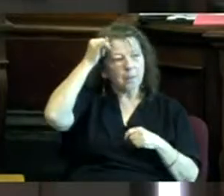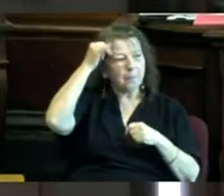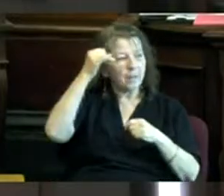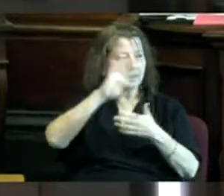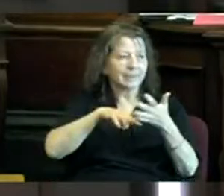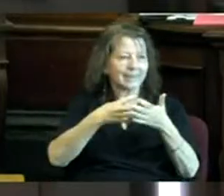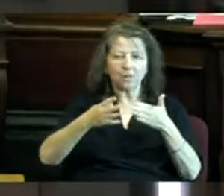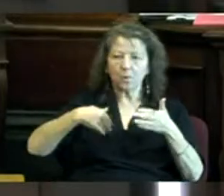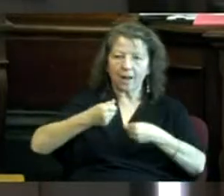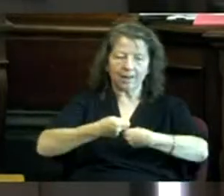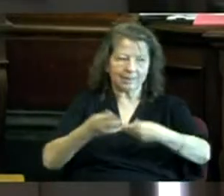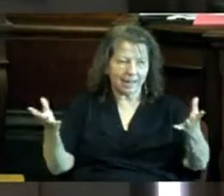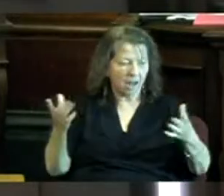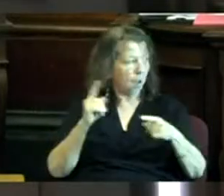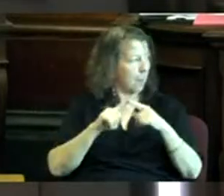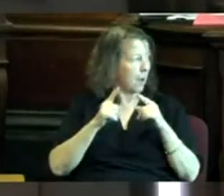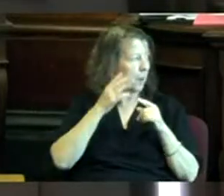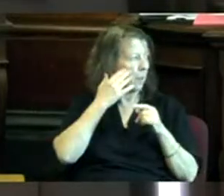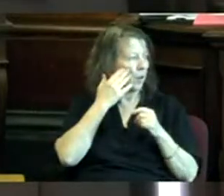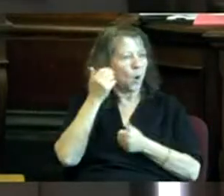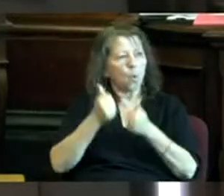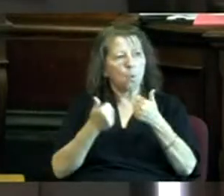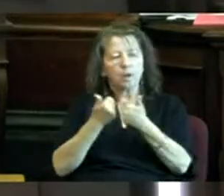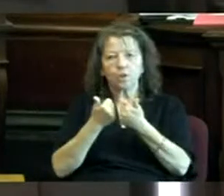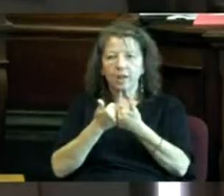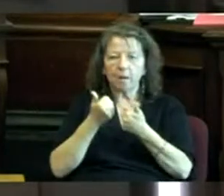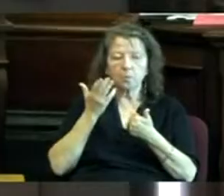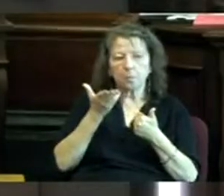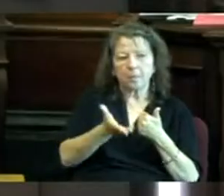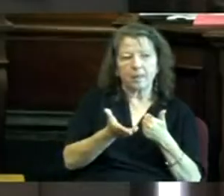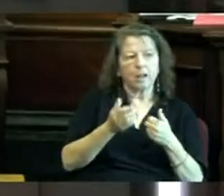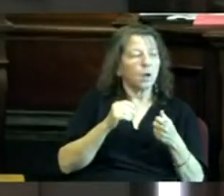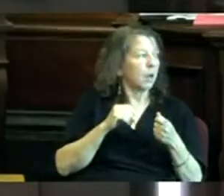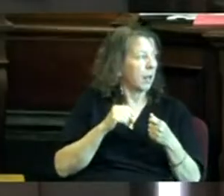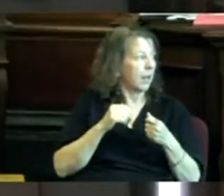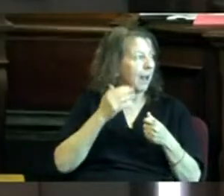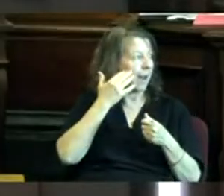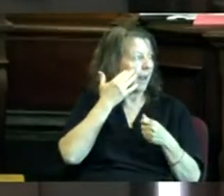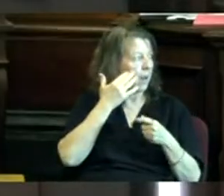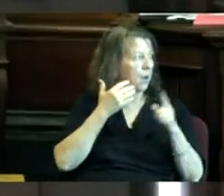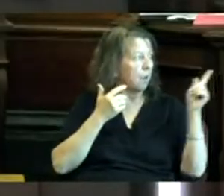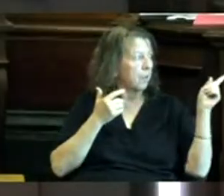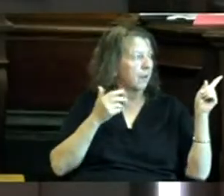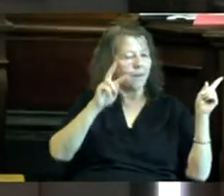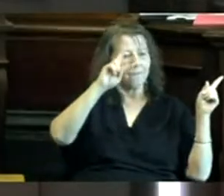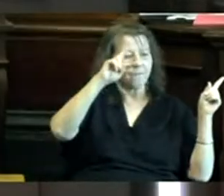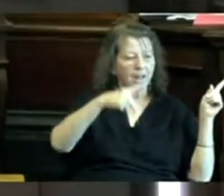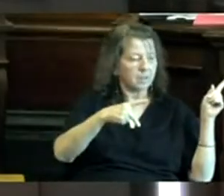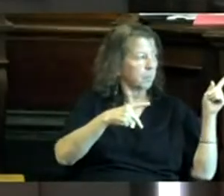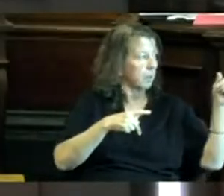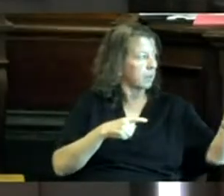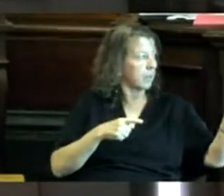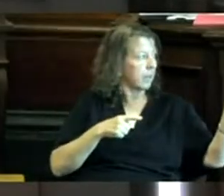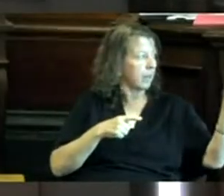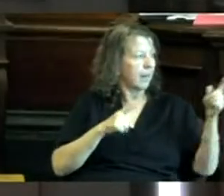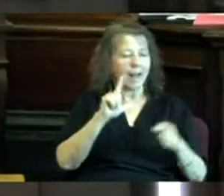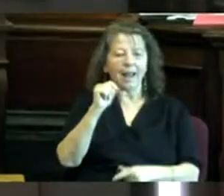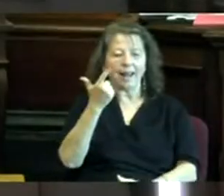for the Sunday Game tailgate event bill schedule is not yet released, but as soon as it is,